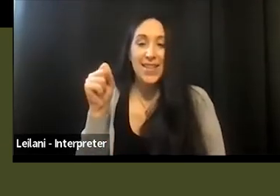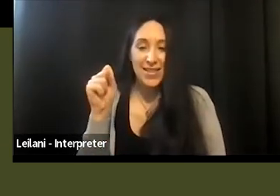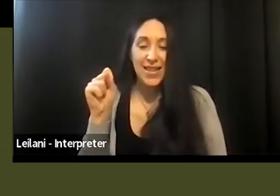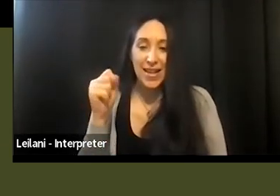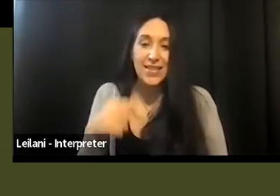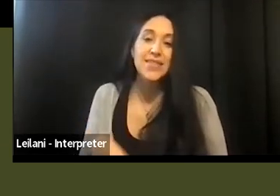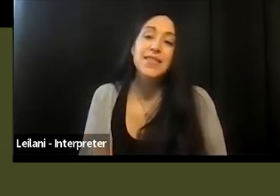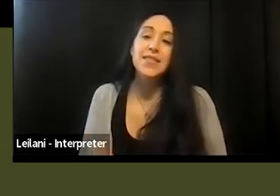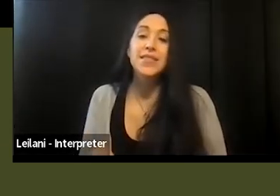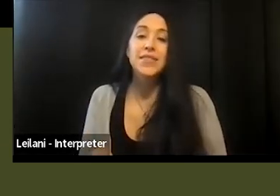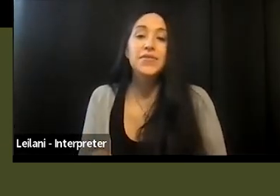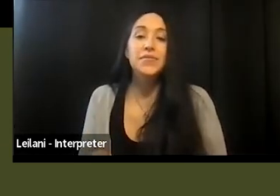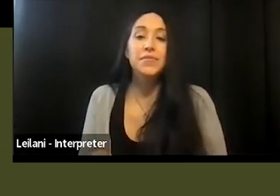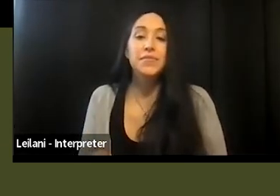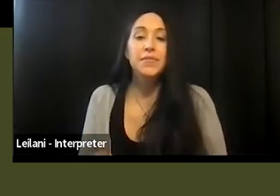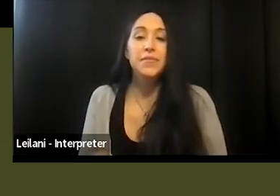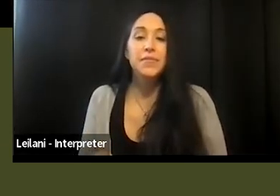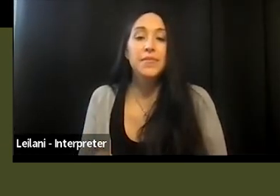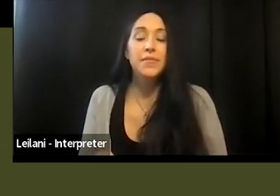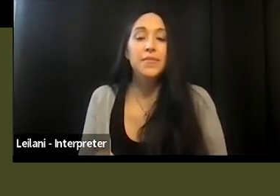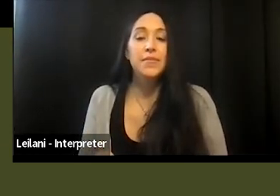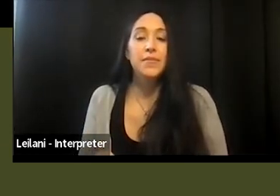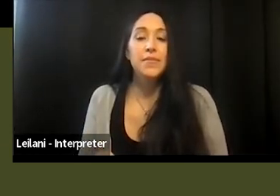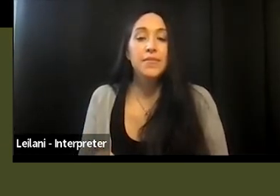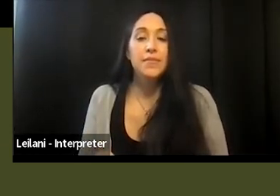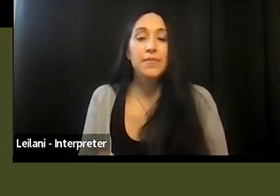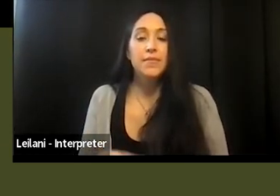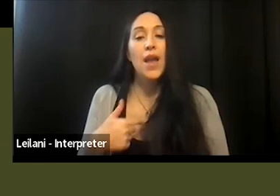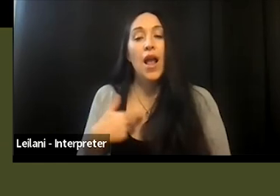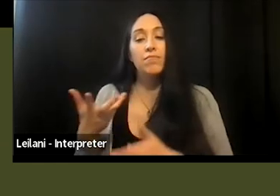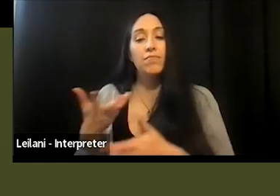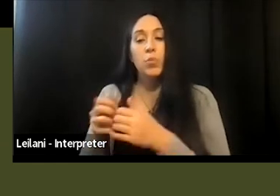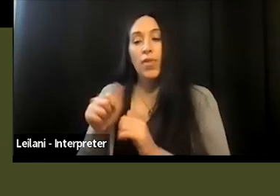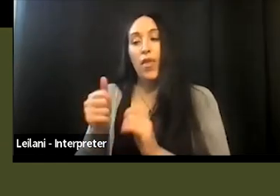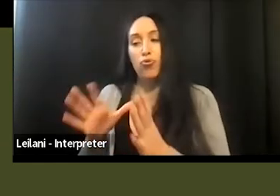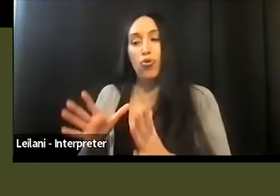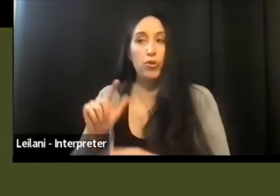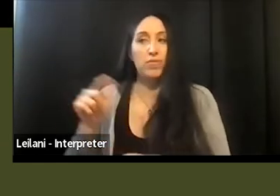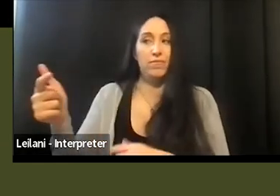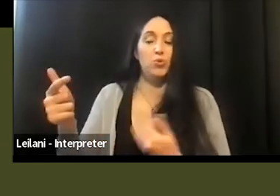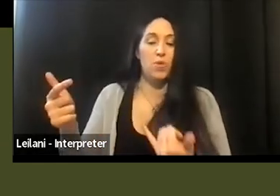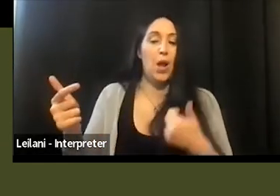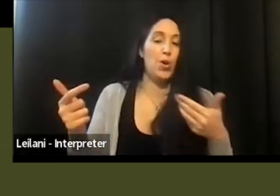I'm in communication with the other interpreters. So I can go ahead and to say a few words.